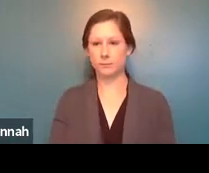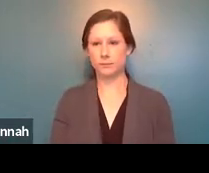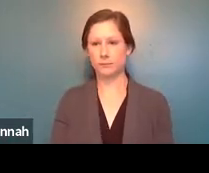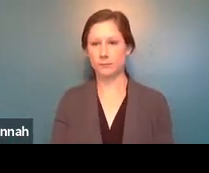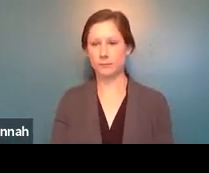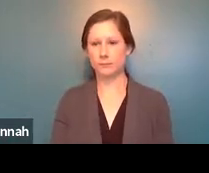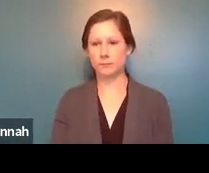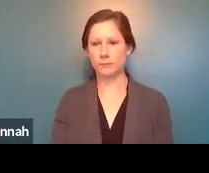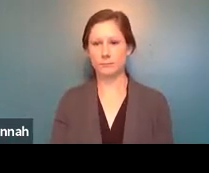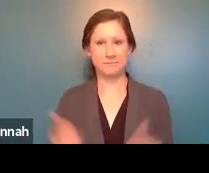Maybe.